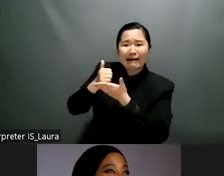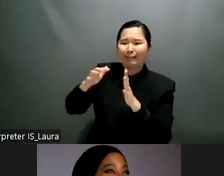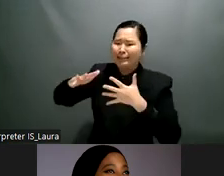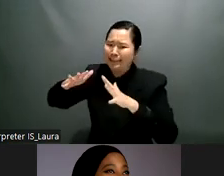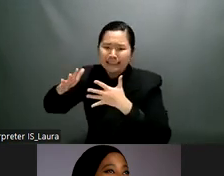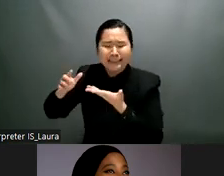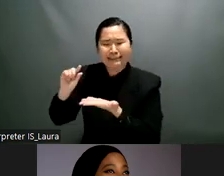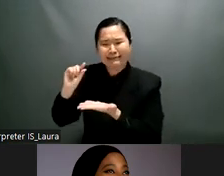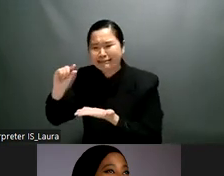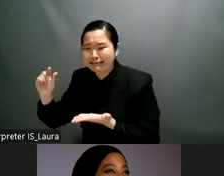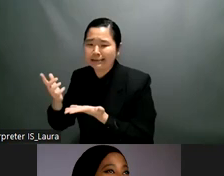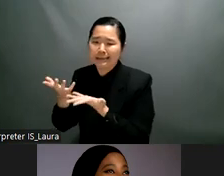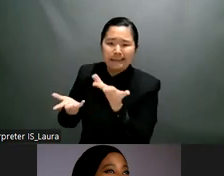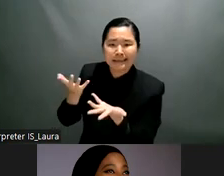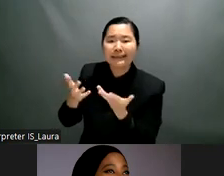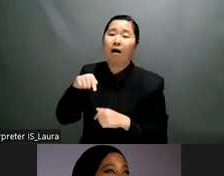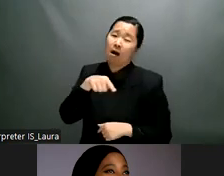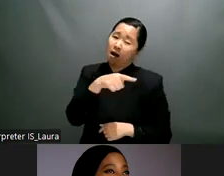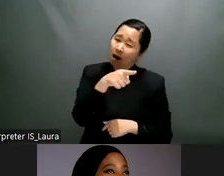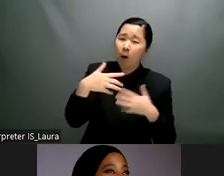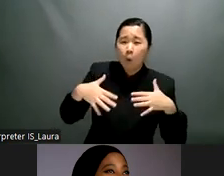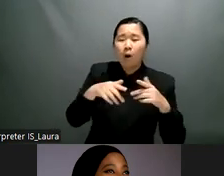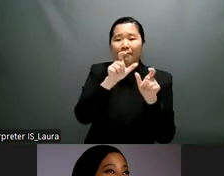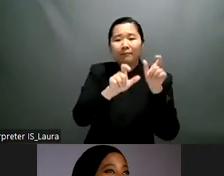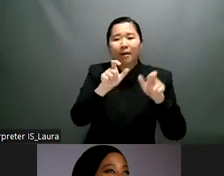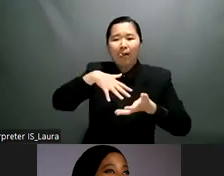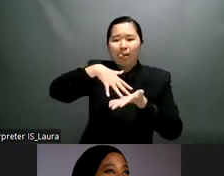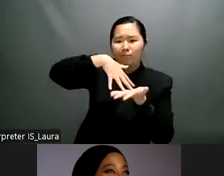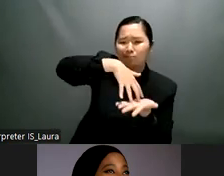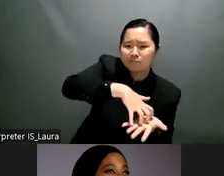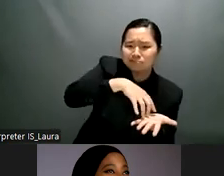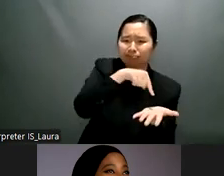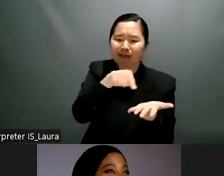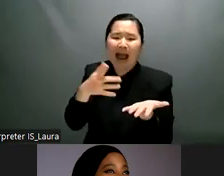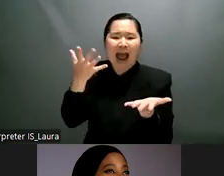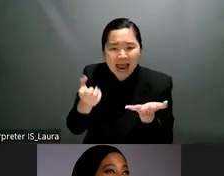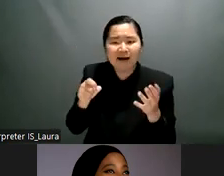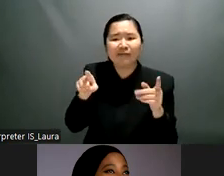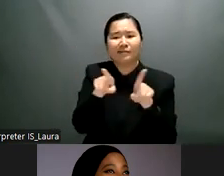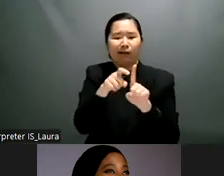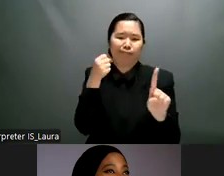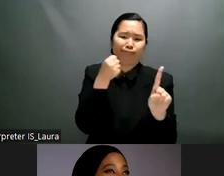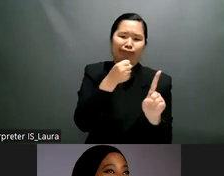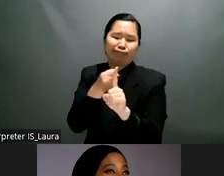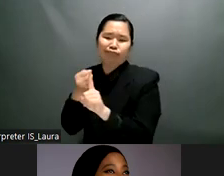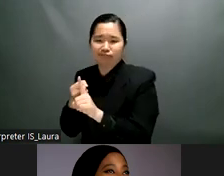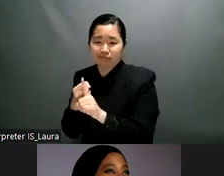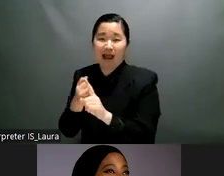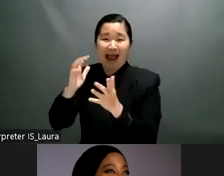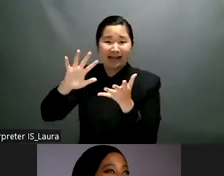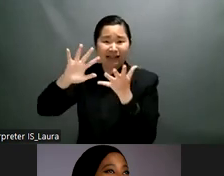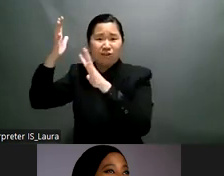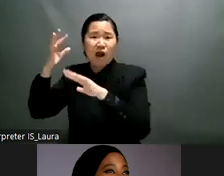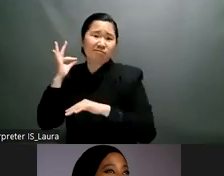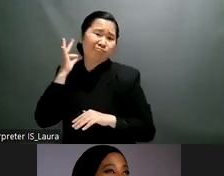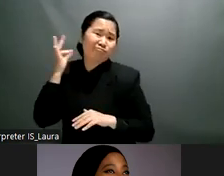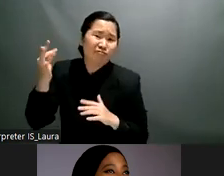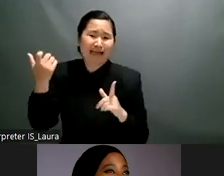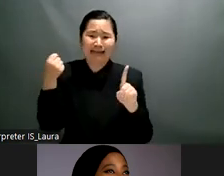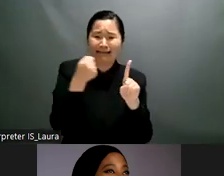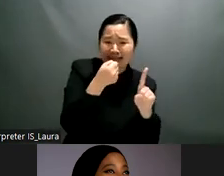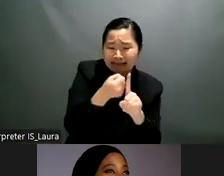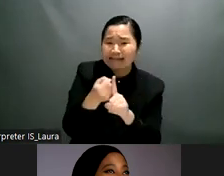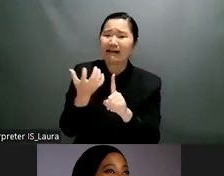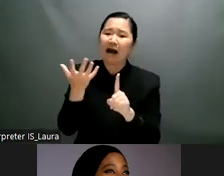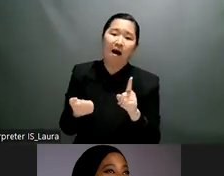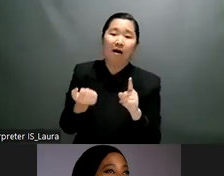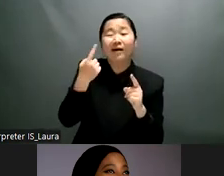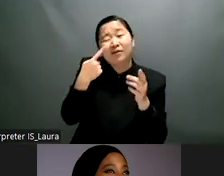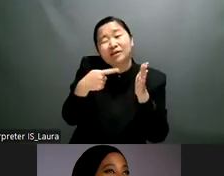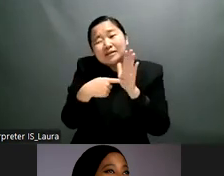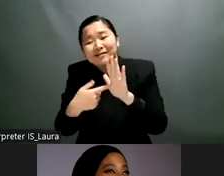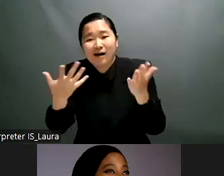by their family to institutions because of lack of accessible services and support and care for them